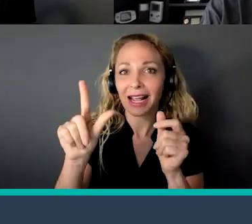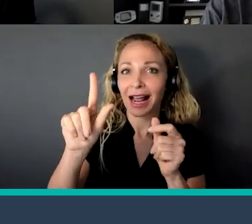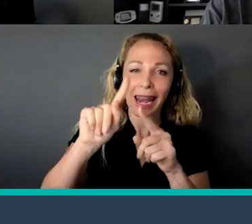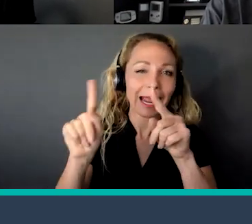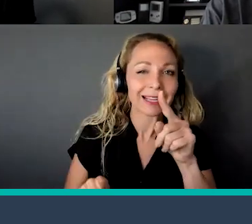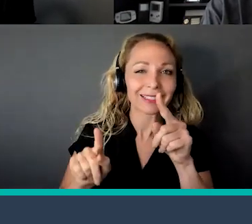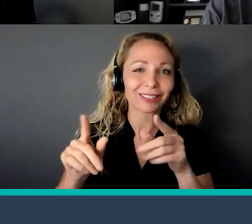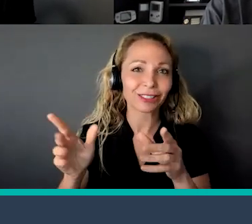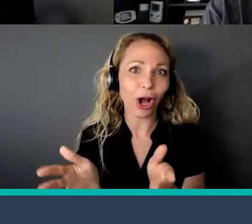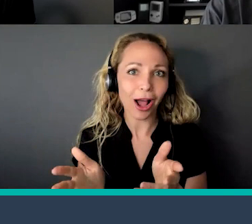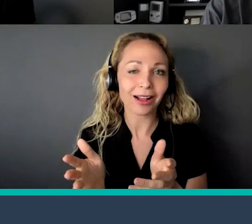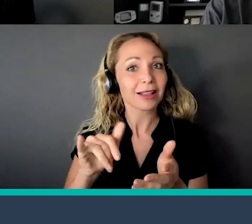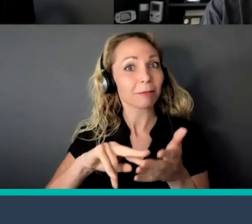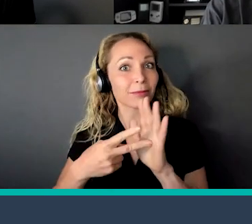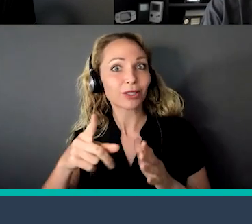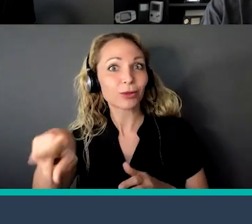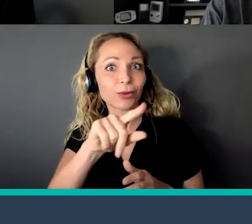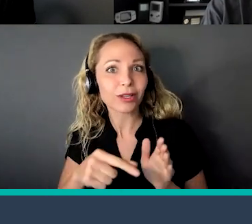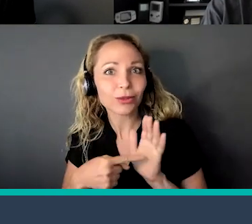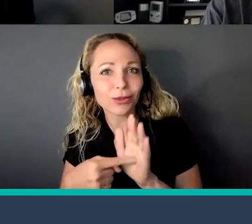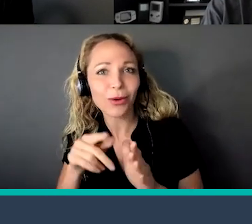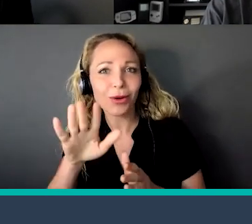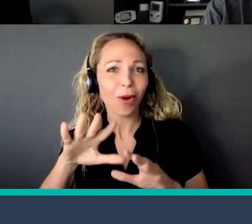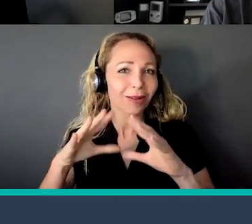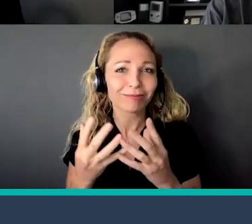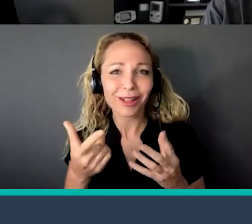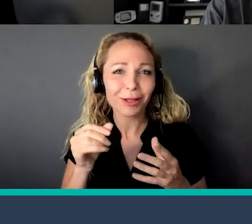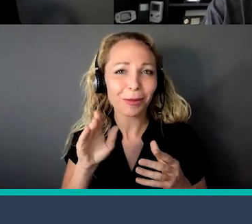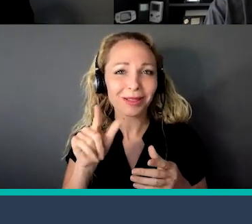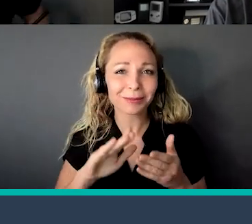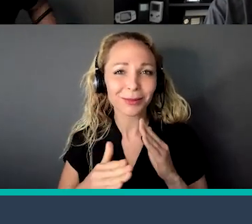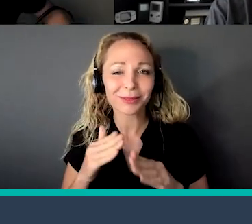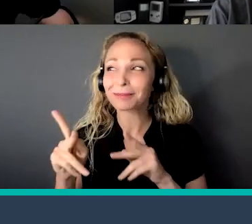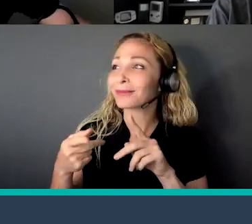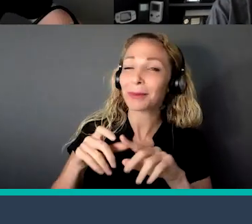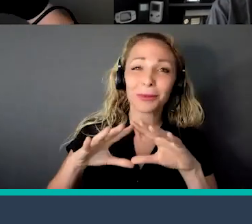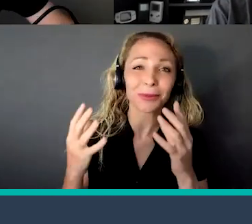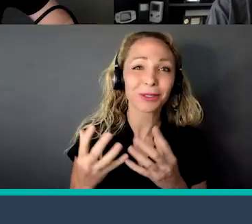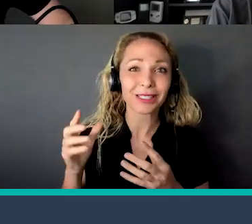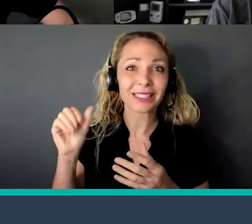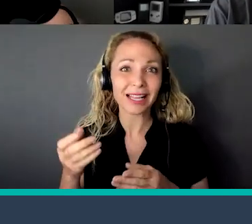AND DEVELOPERS ARE INVITED TO SHARE AN ENTRY.